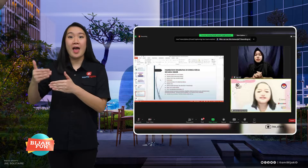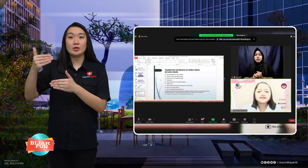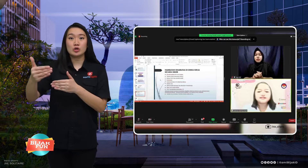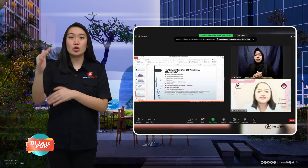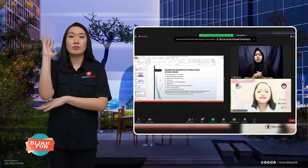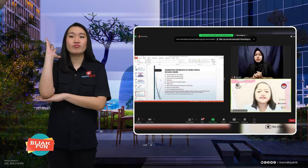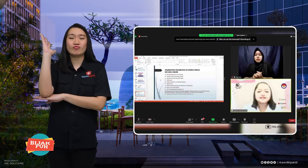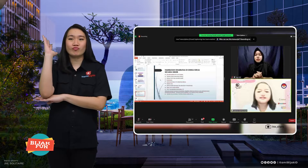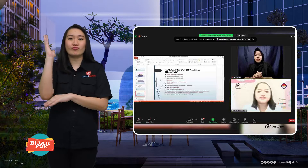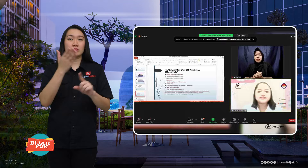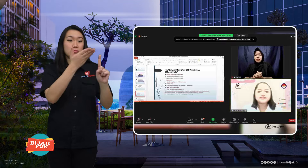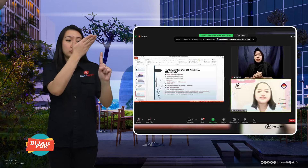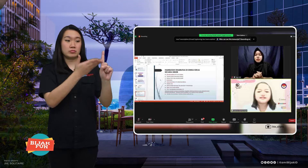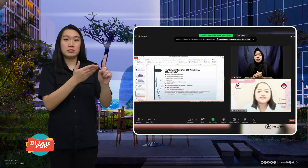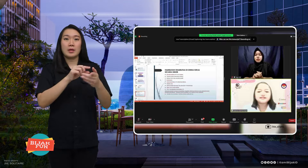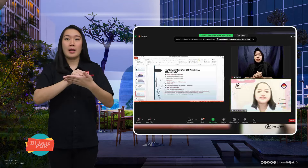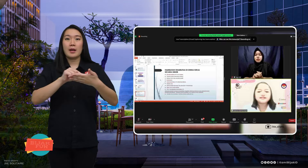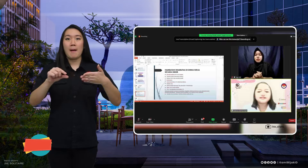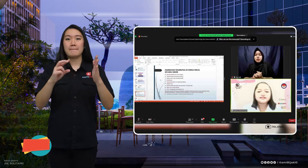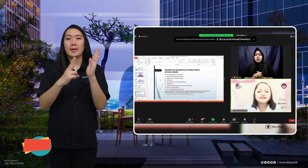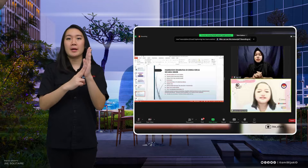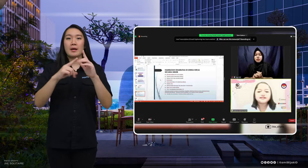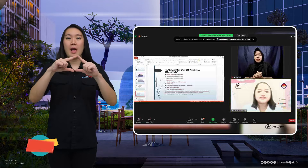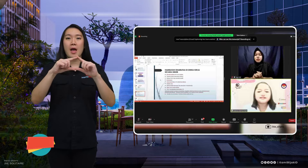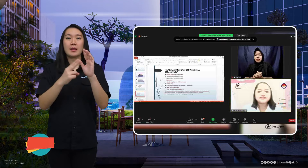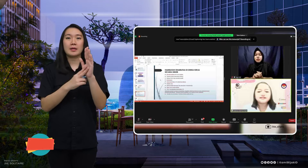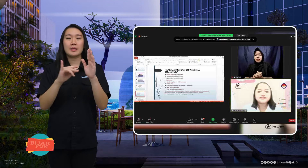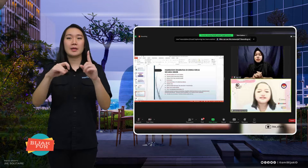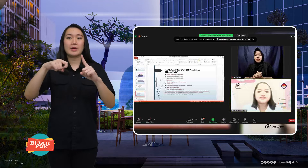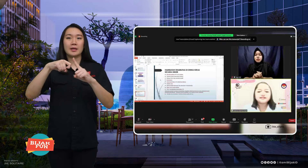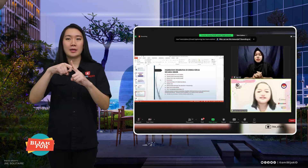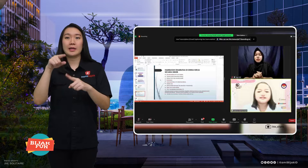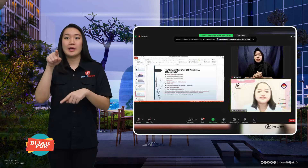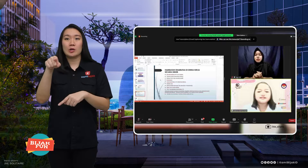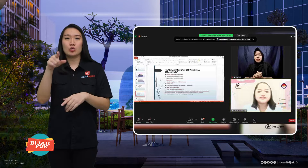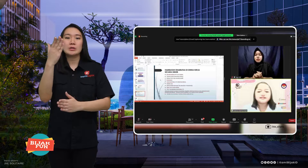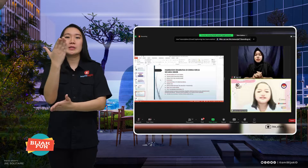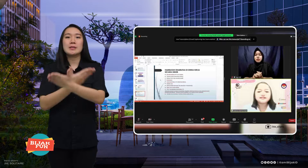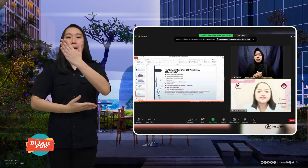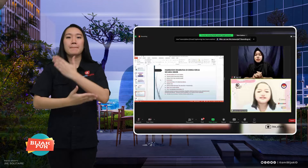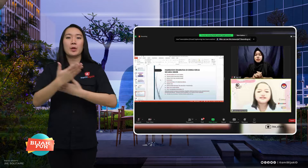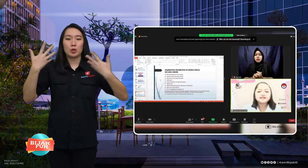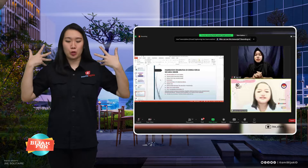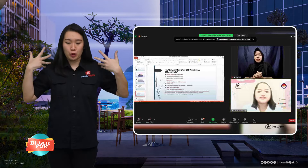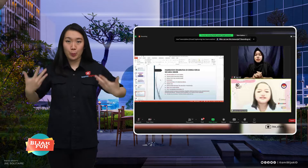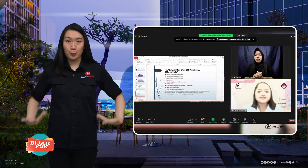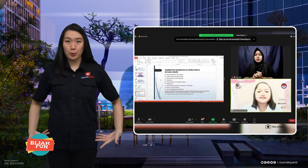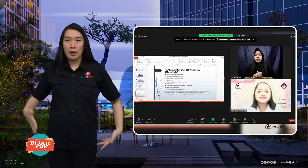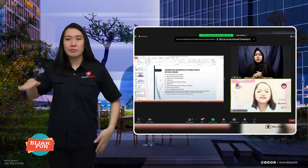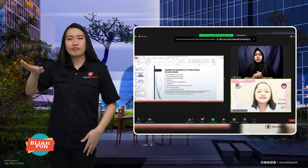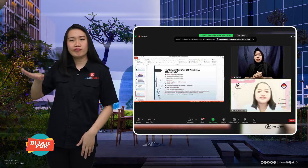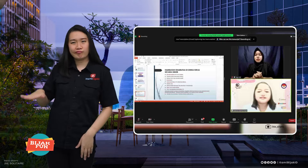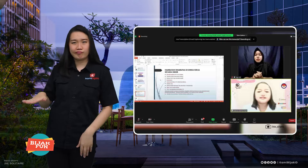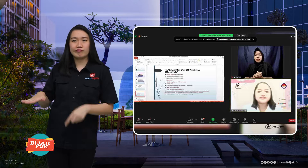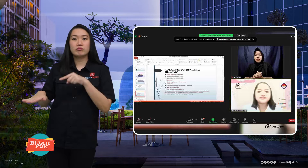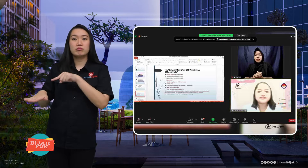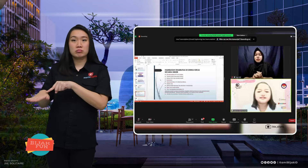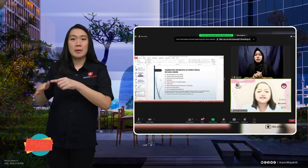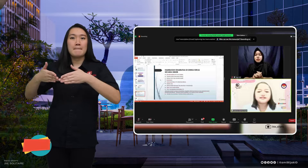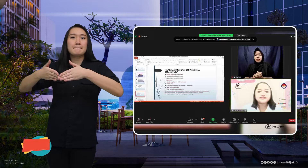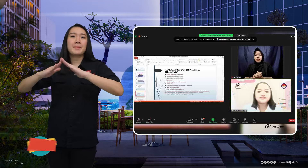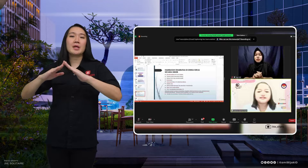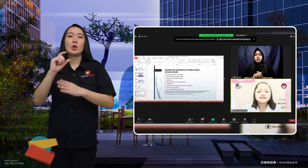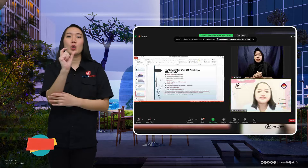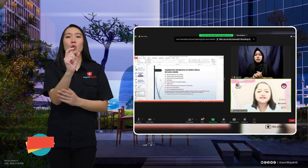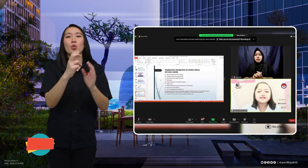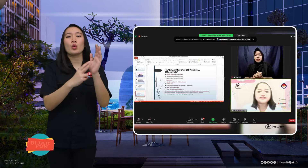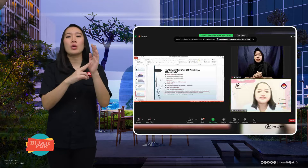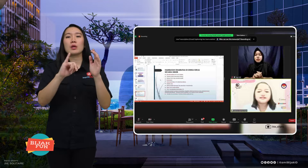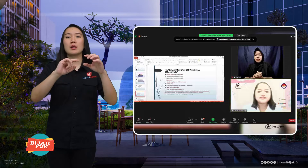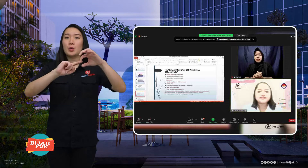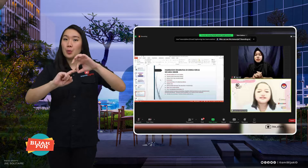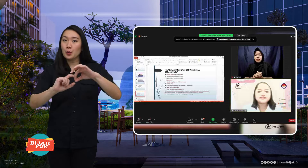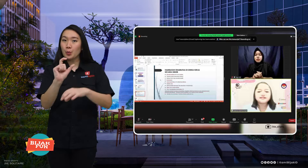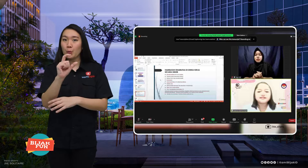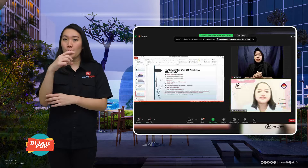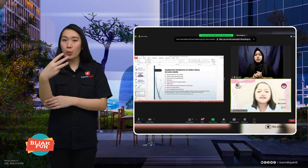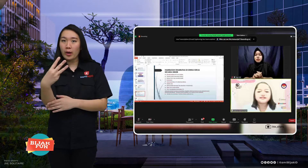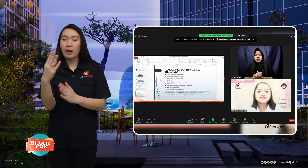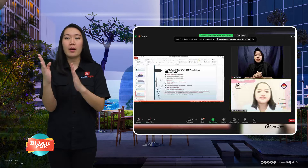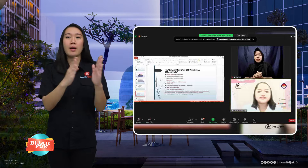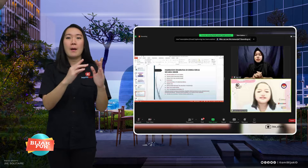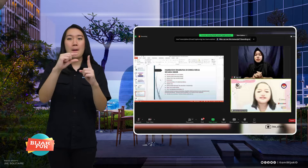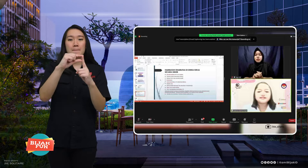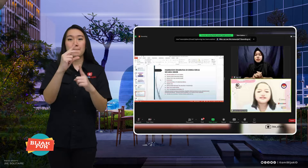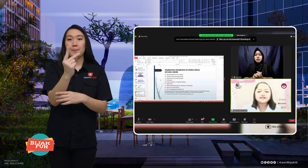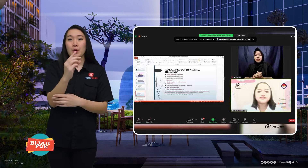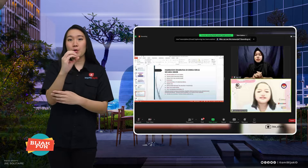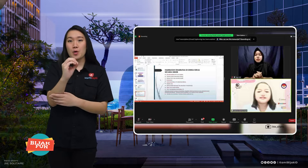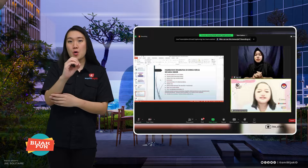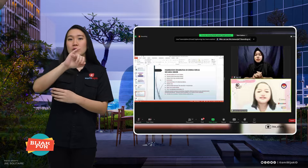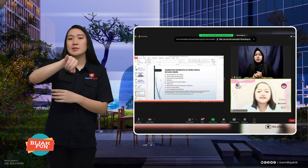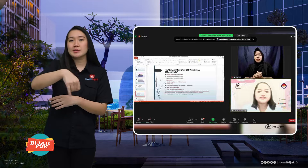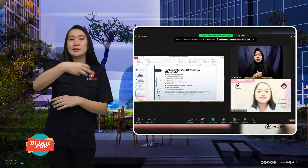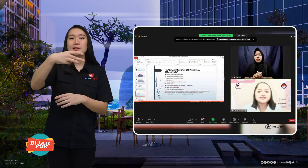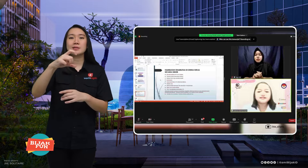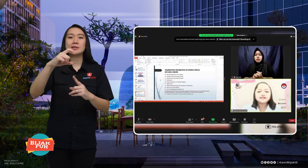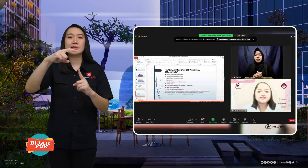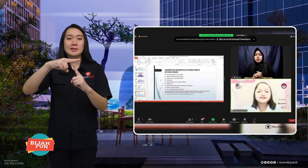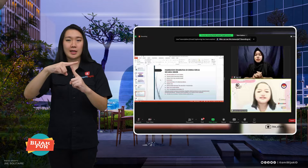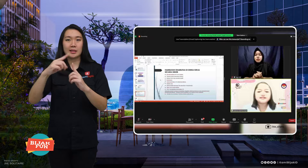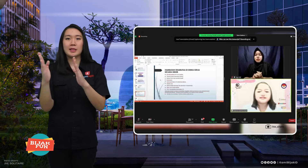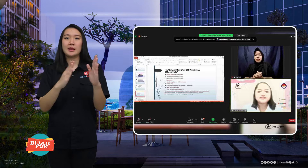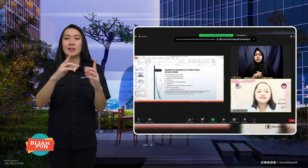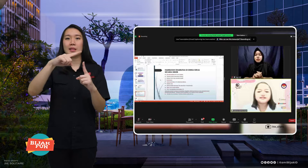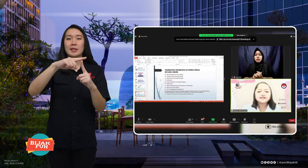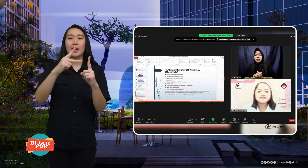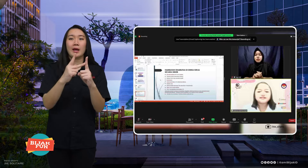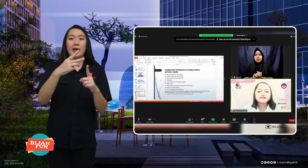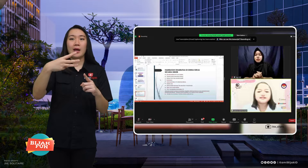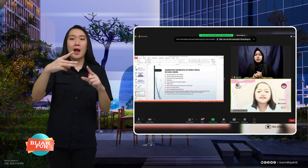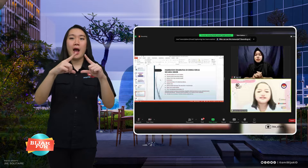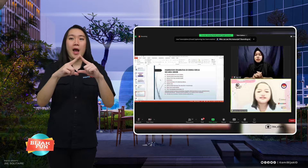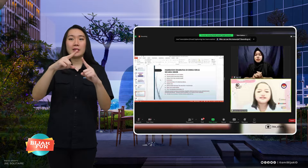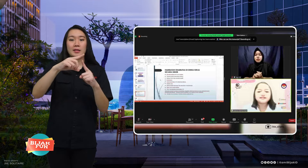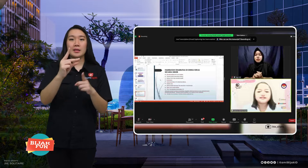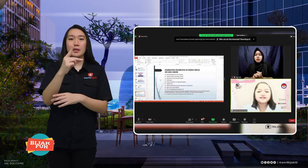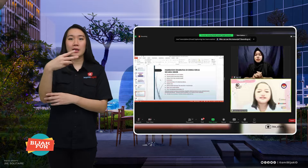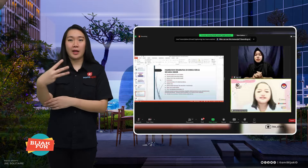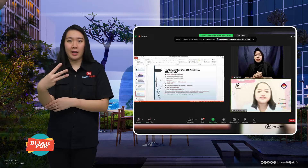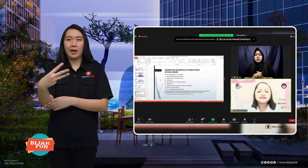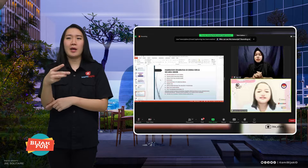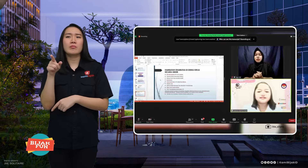Furthermore, the resource person named Nanik is a disability mini stature is the founder of Unique Project Theatre